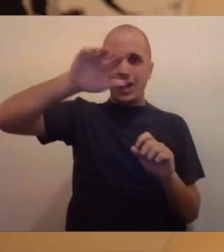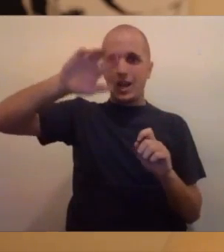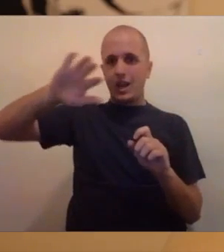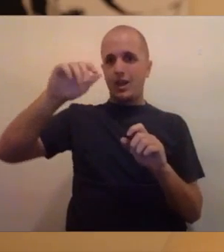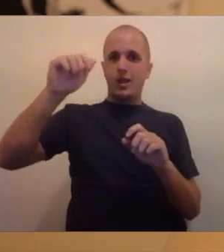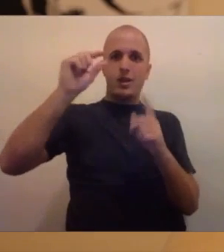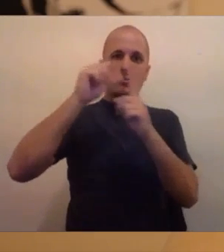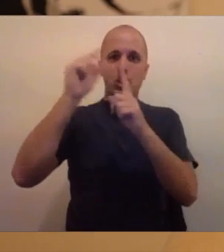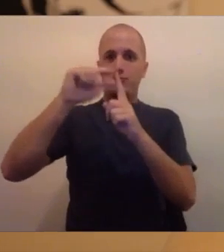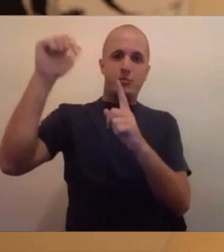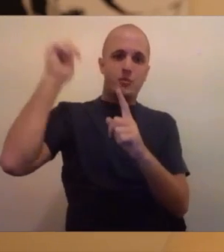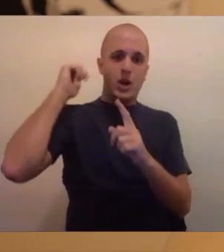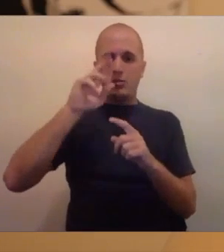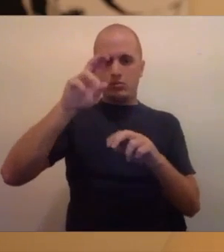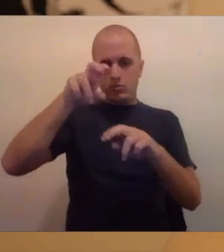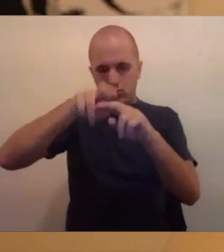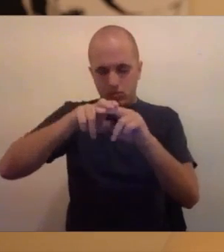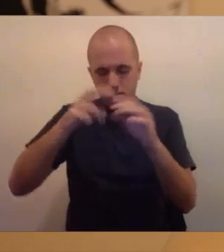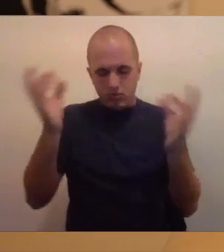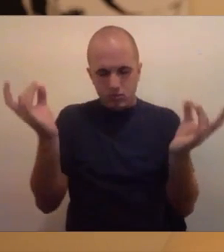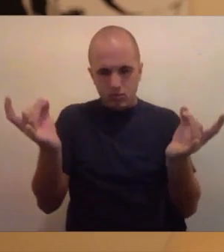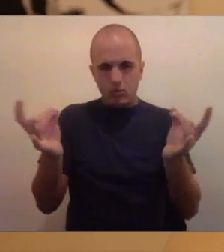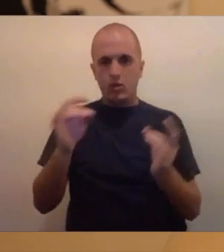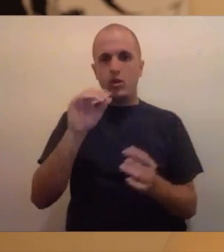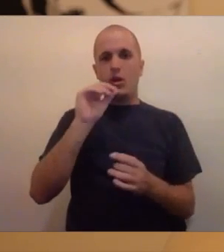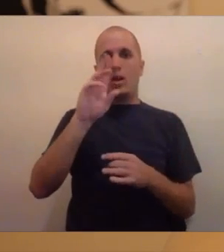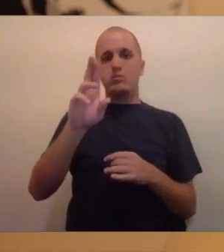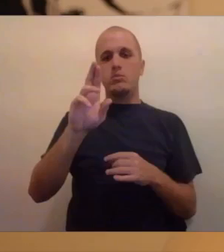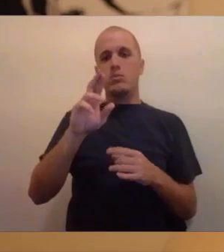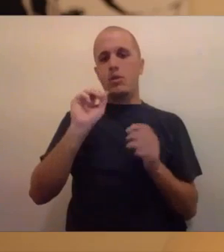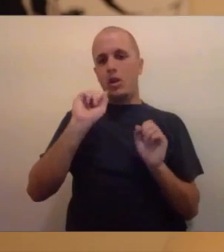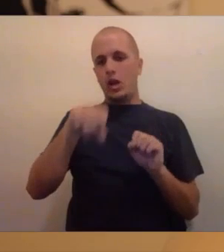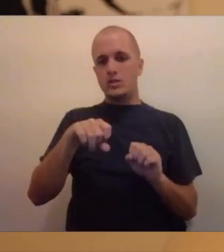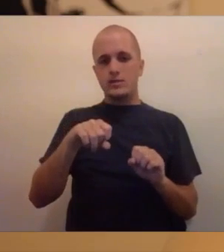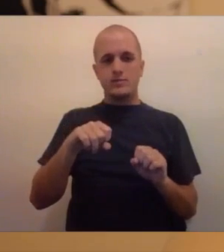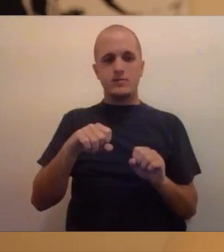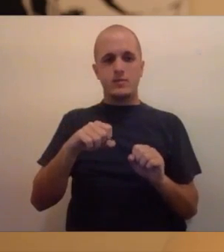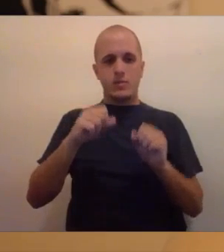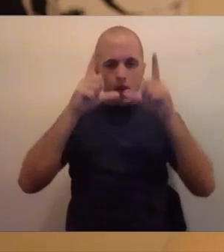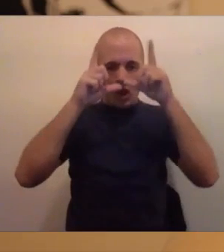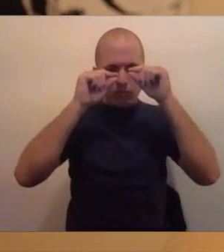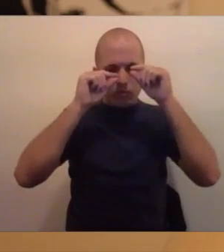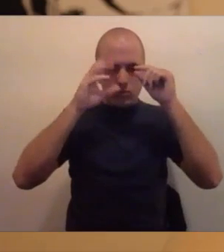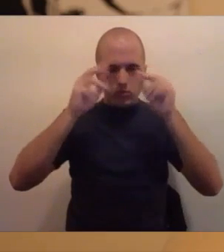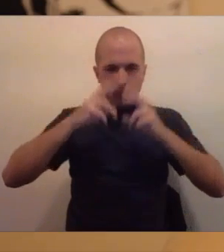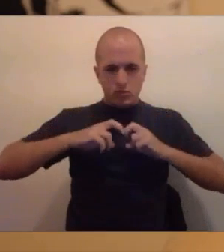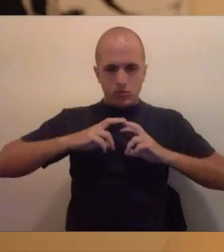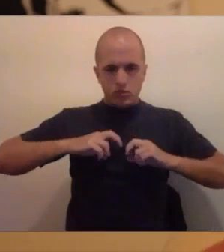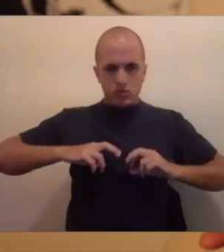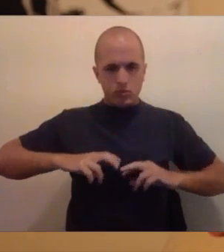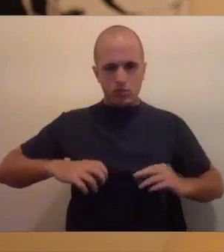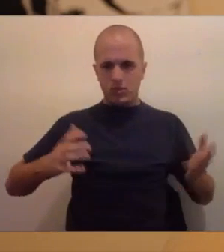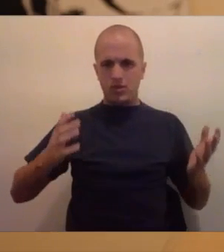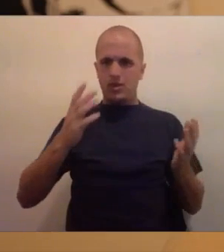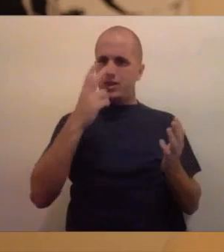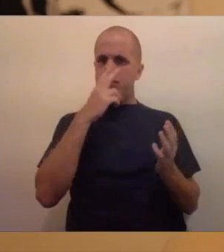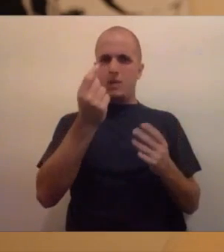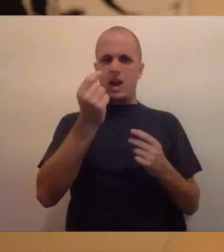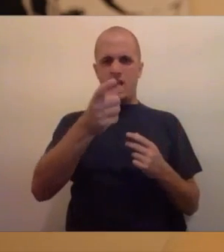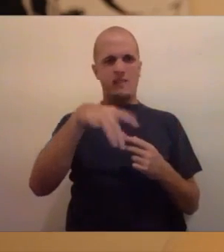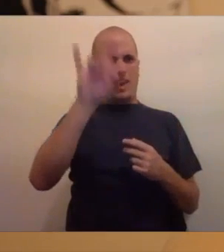mantras. Or, maybe you can sit in meditative state. Or, maybe you close